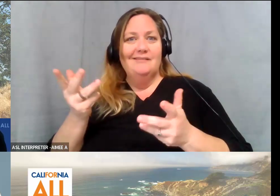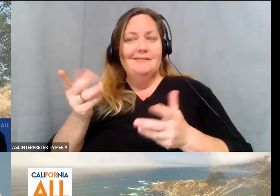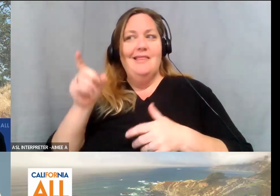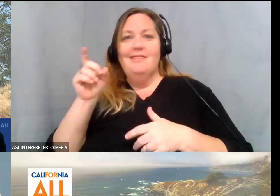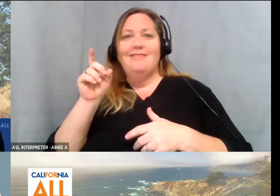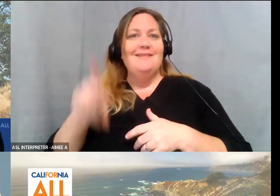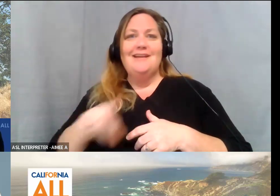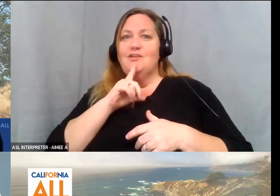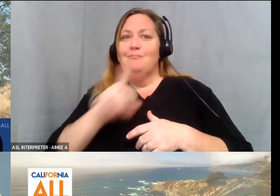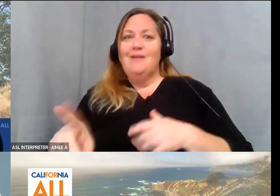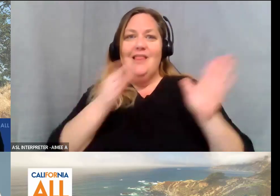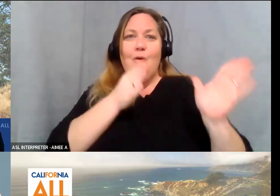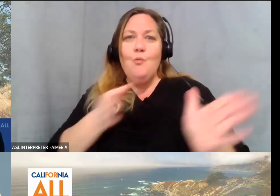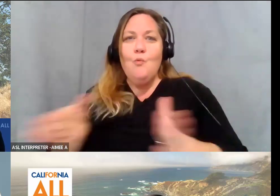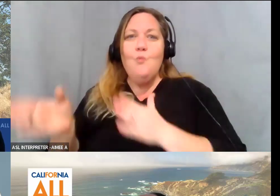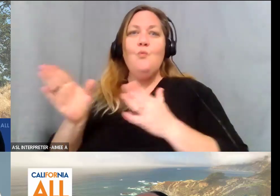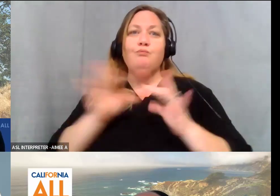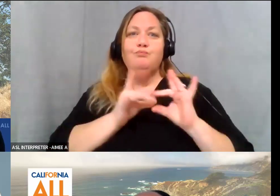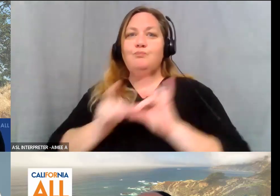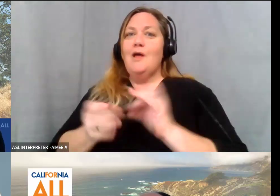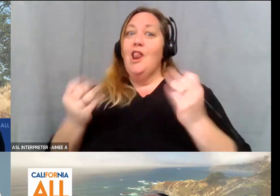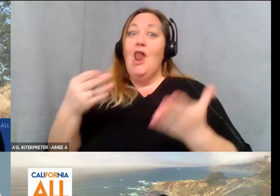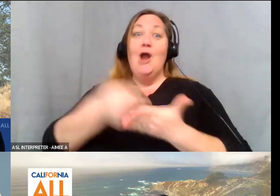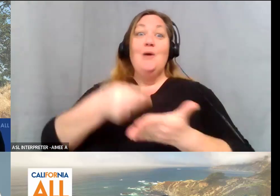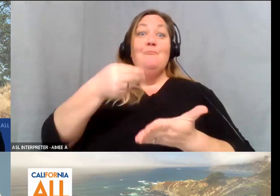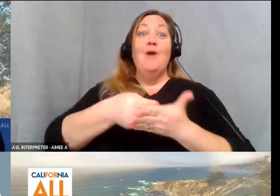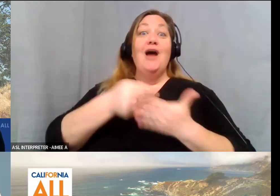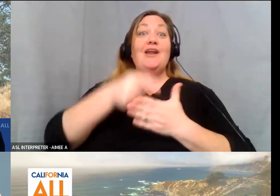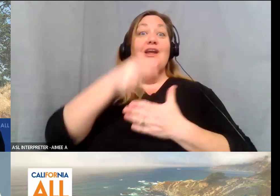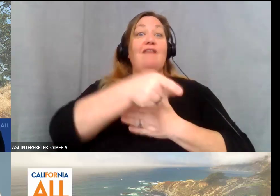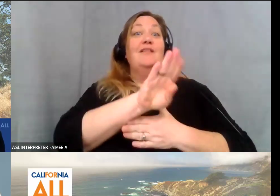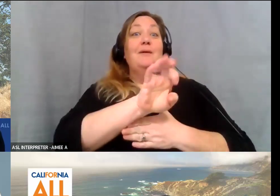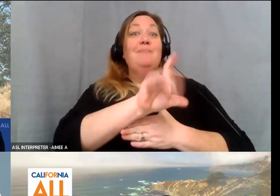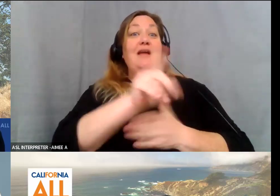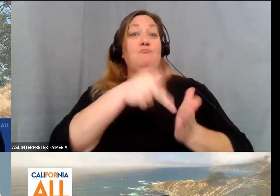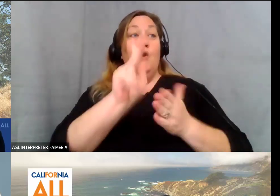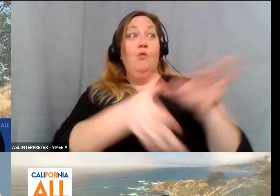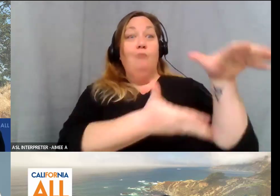that coordination, because there's a lot of money over in the BEAD program that's being deployed as